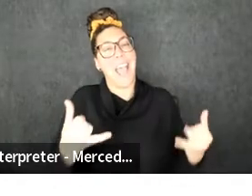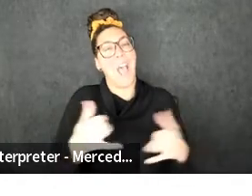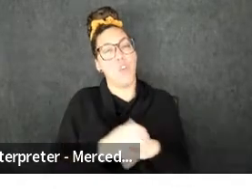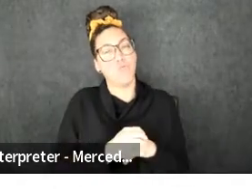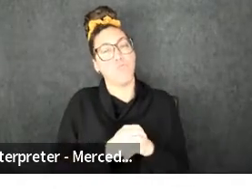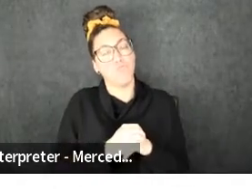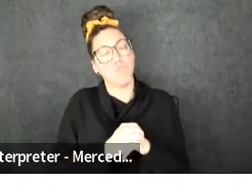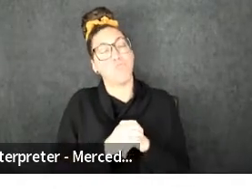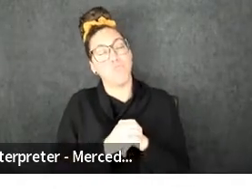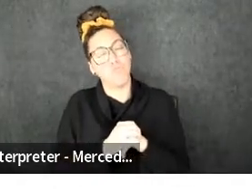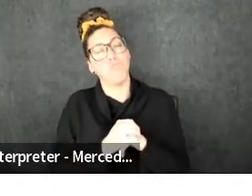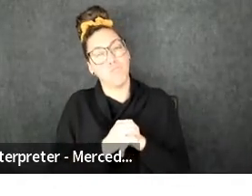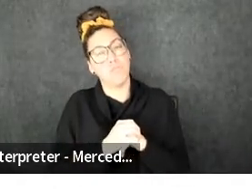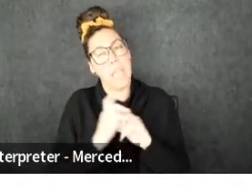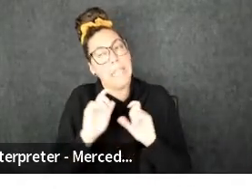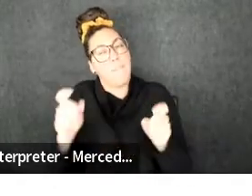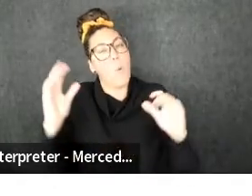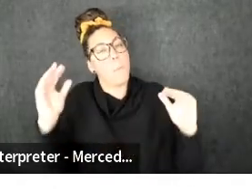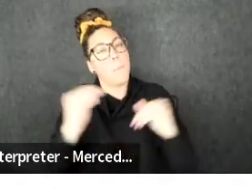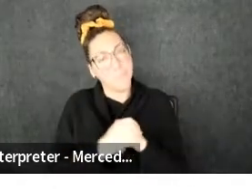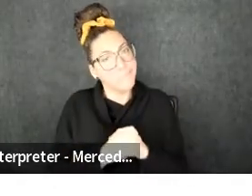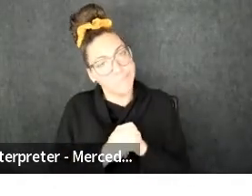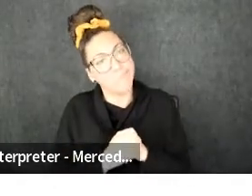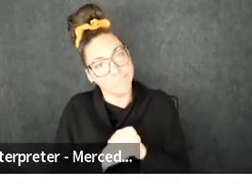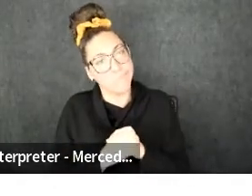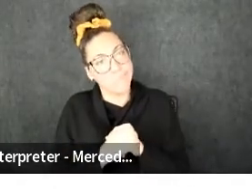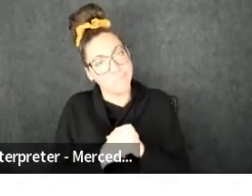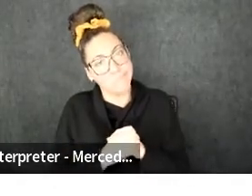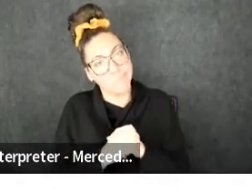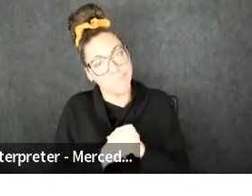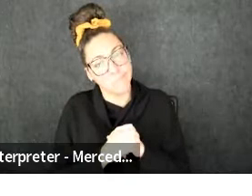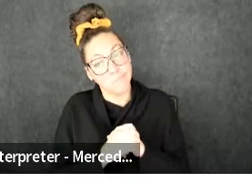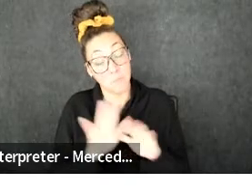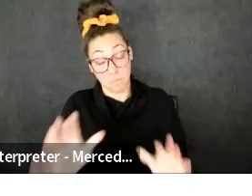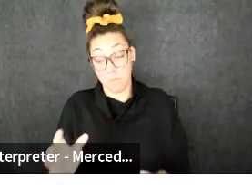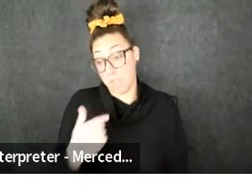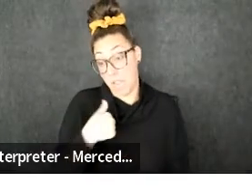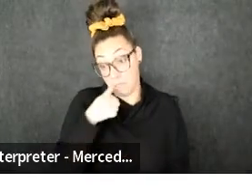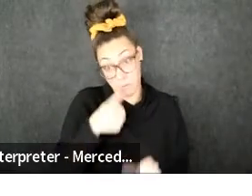and also as a giver of hope, because if I remember, just makes me cry.